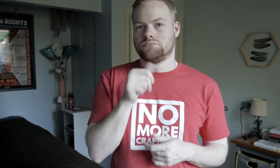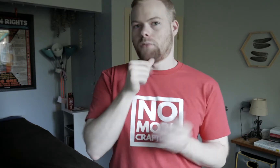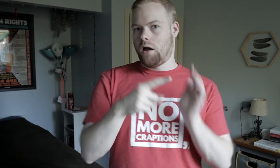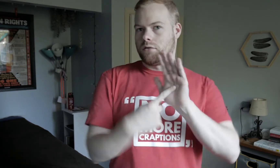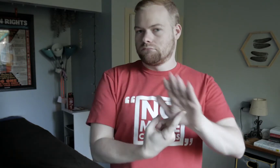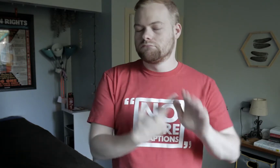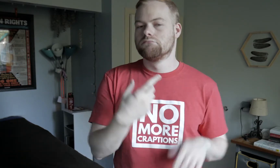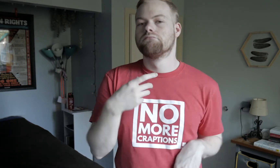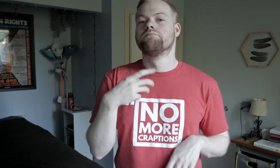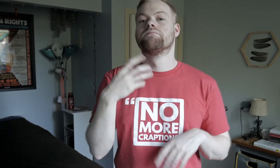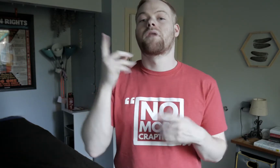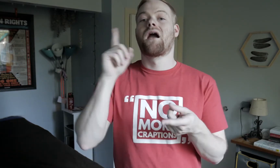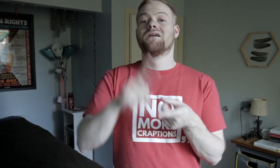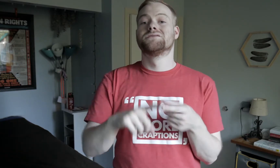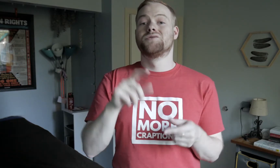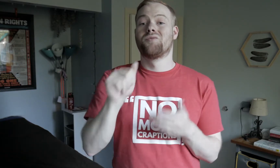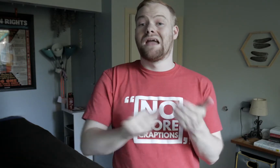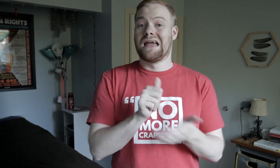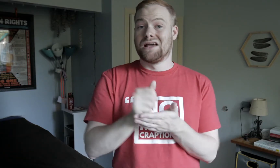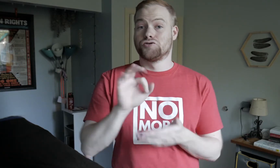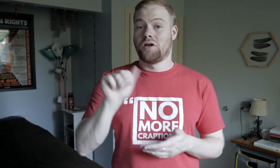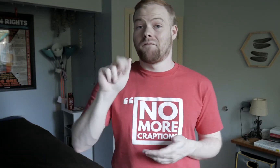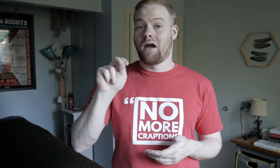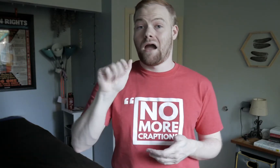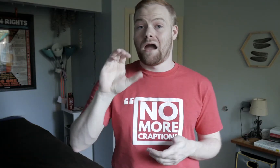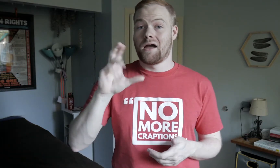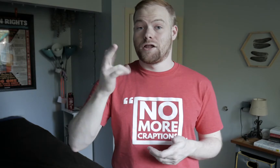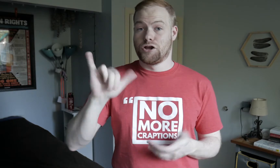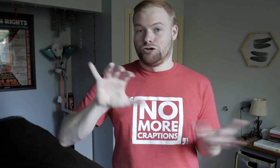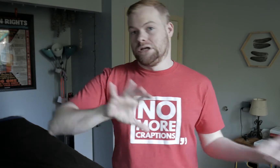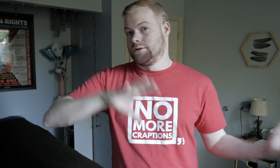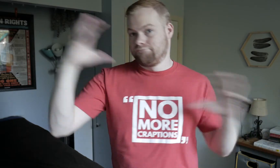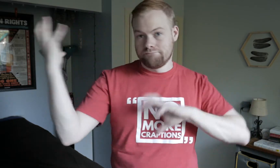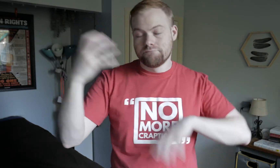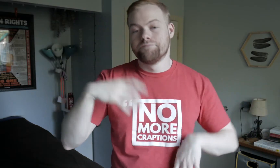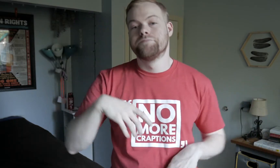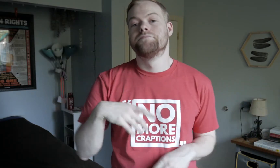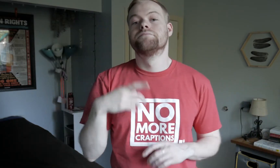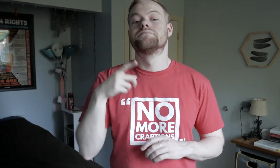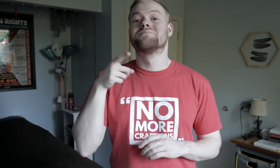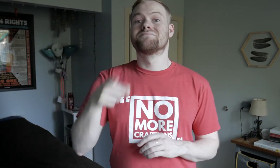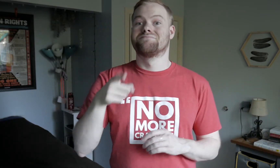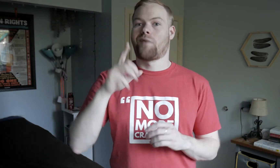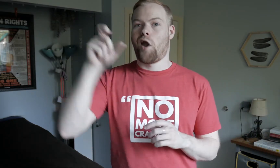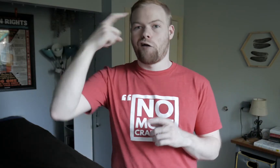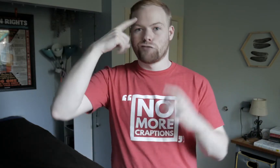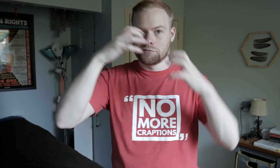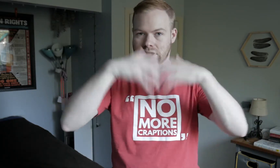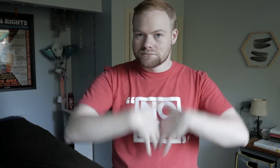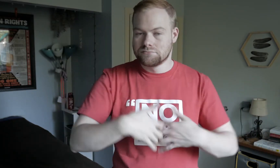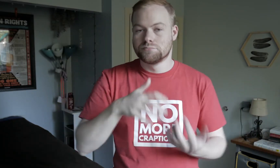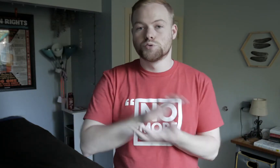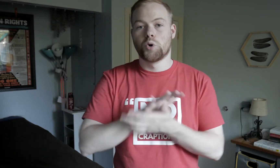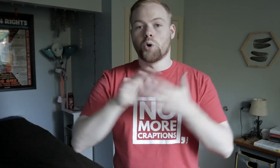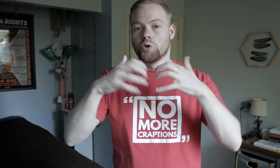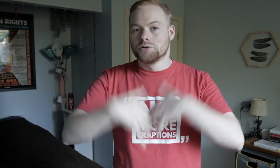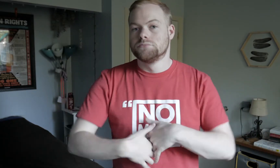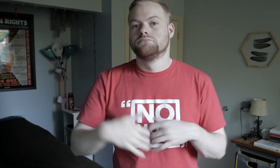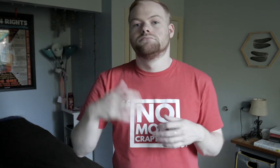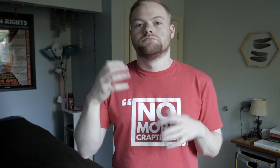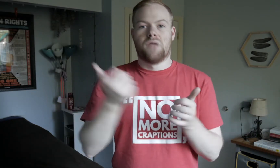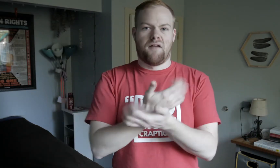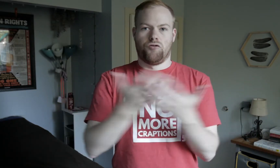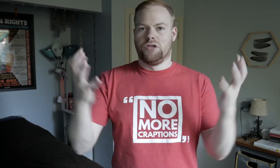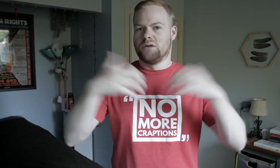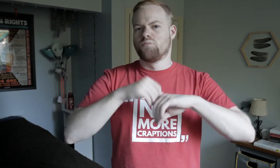and not show them. Until the Age of Anarchy. The government collapsed, schools shut down, everything.